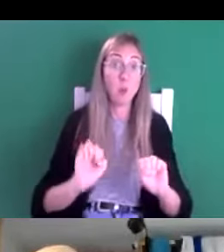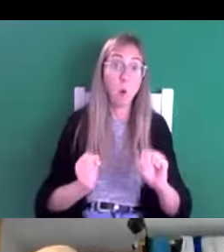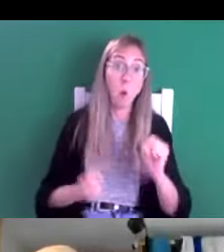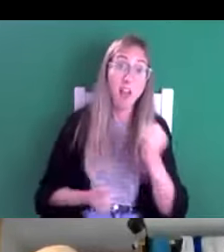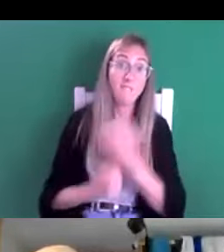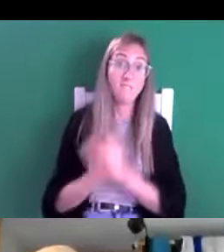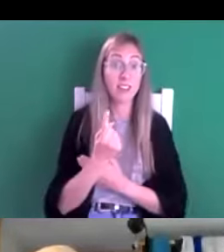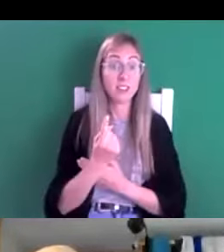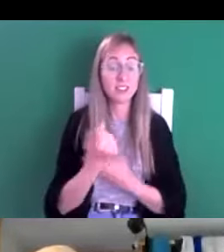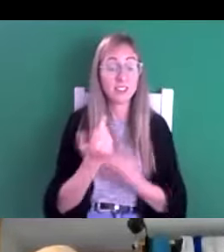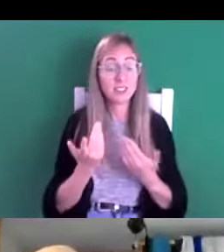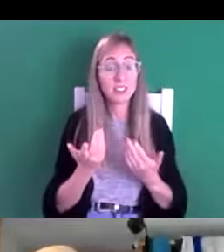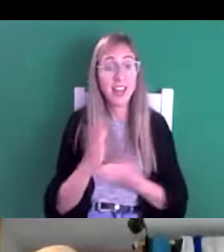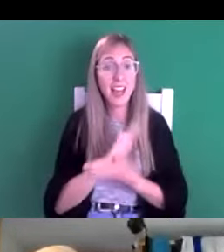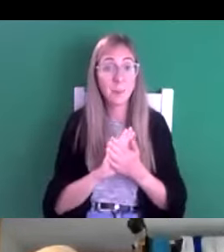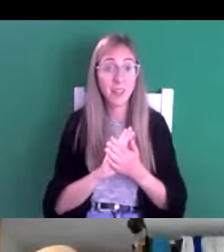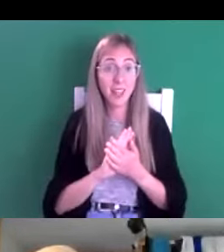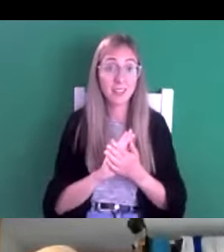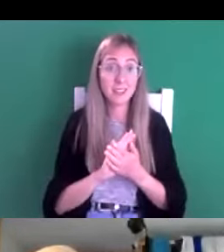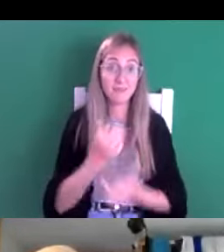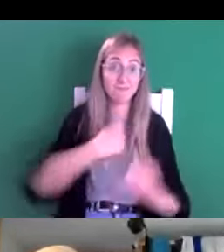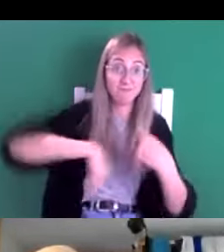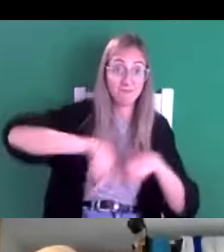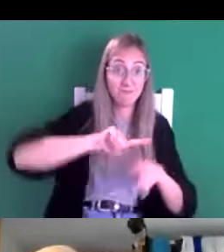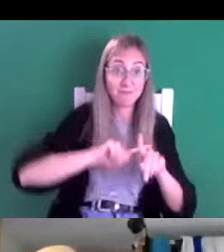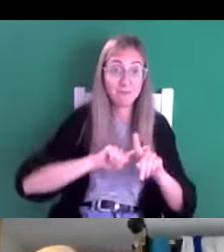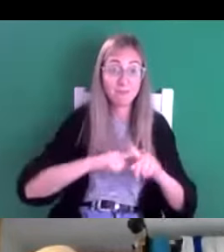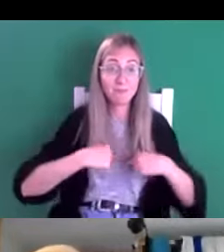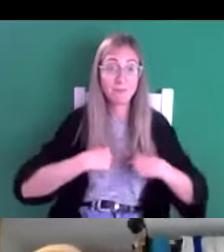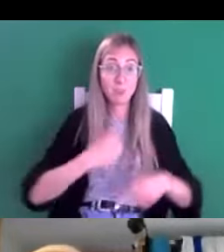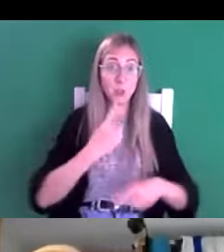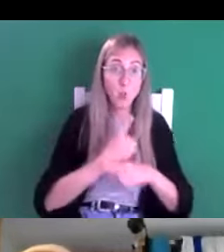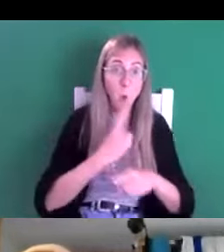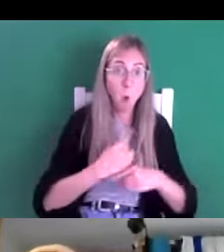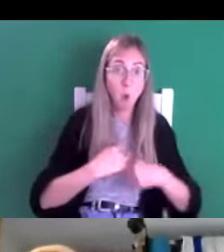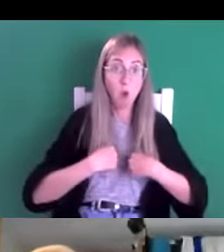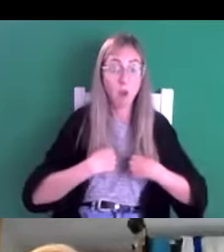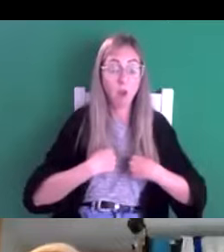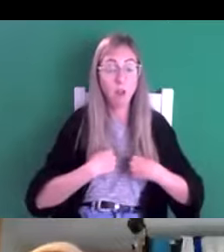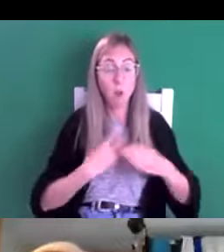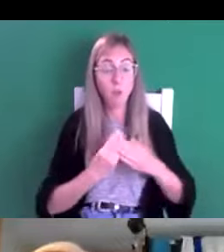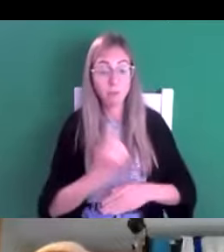us yourself and the gallery because the gallery should be a part of making sure it's accessible